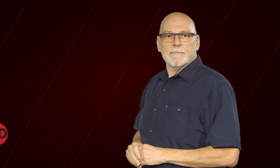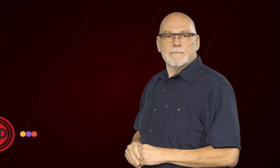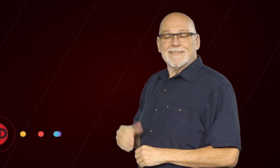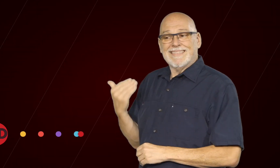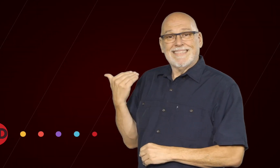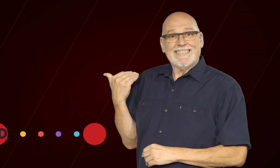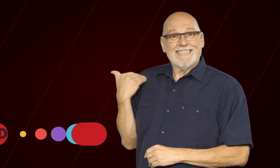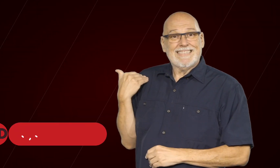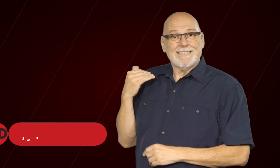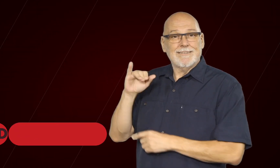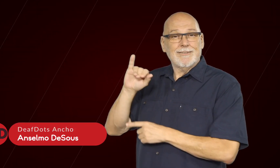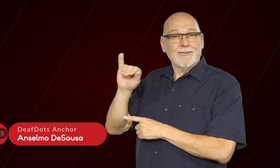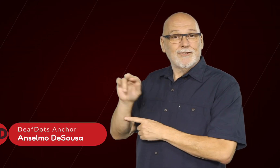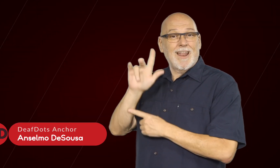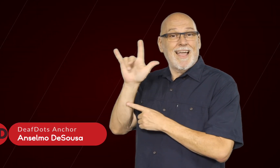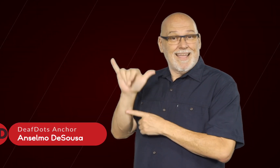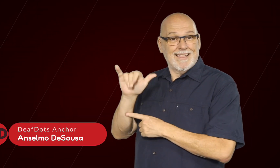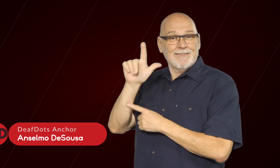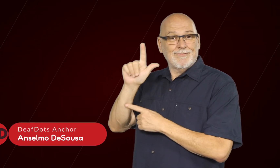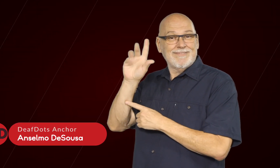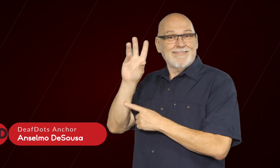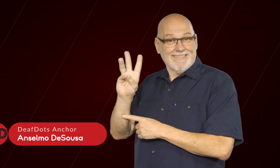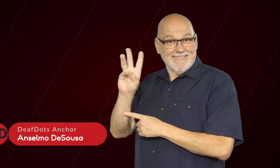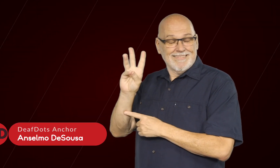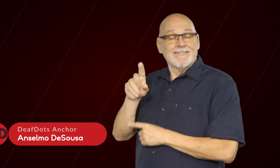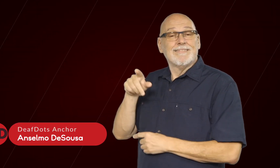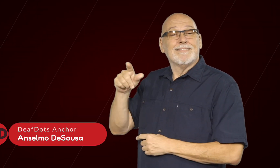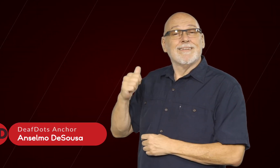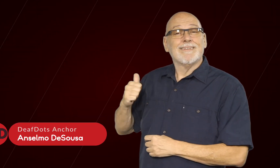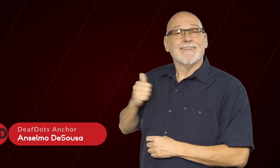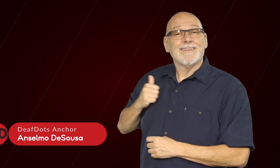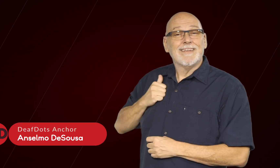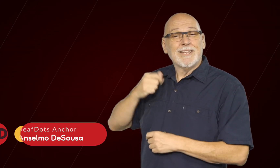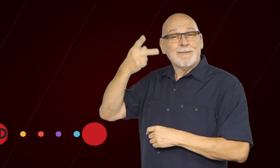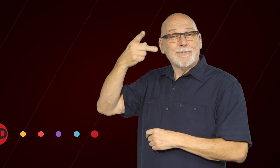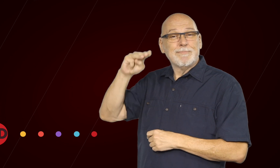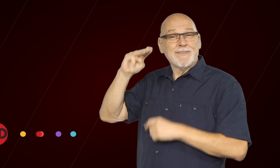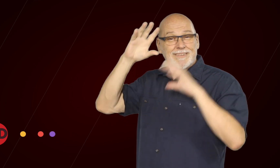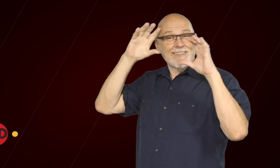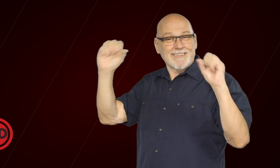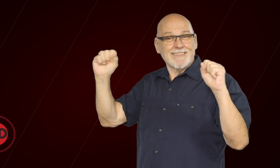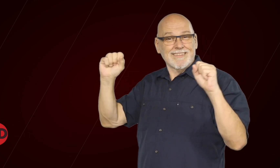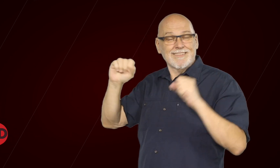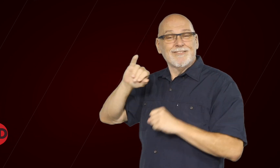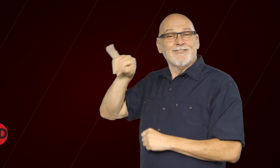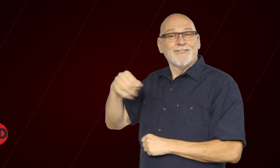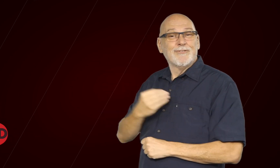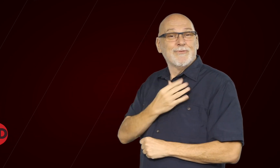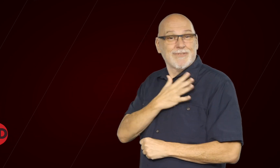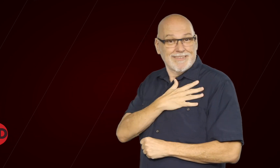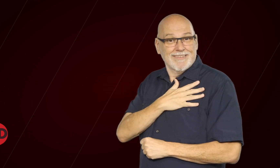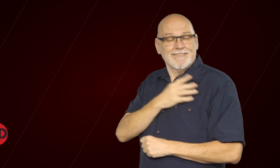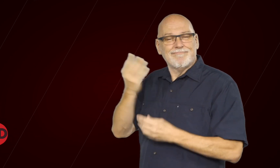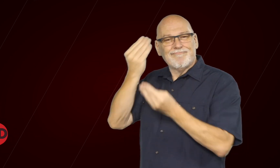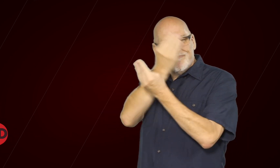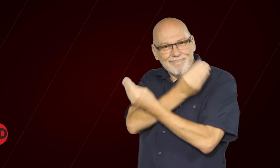[ANSELMO]: On July 26, Canadian Prime Minister Justin Trudeau announced